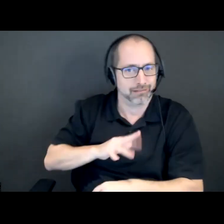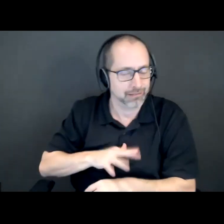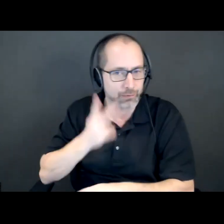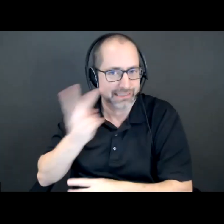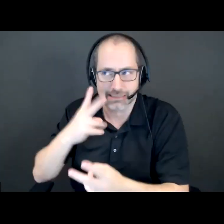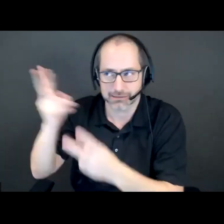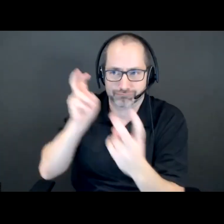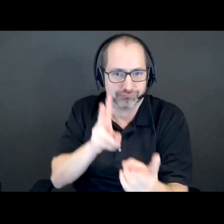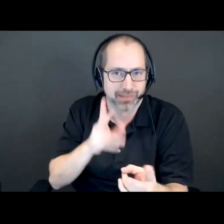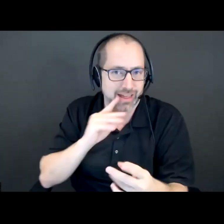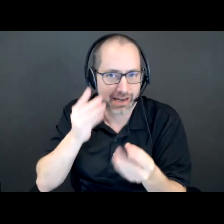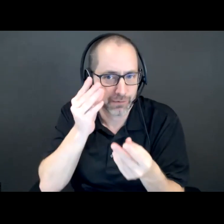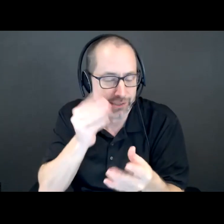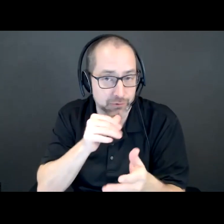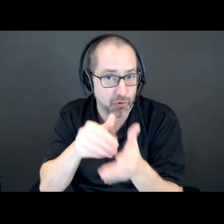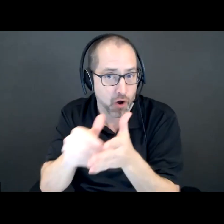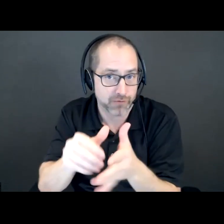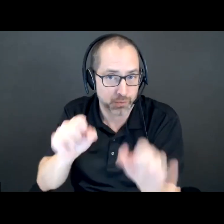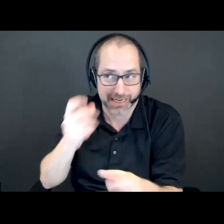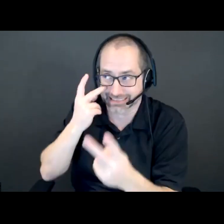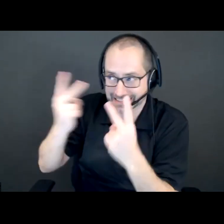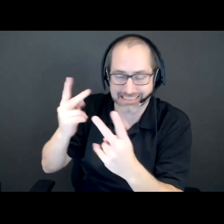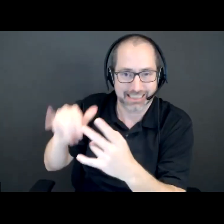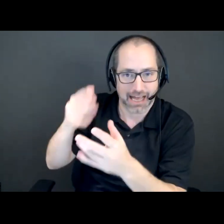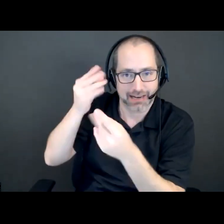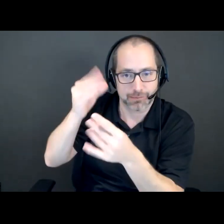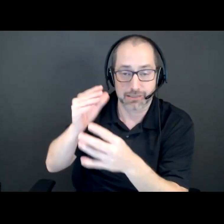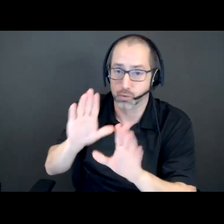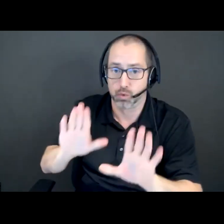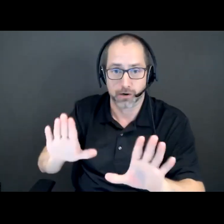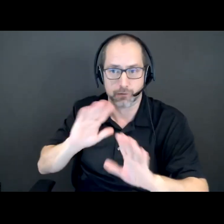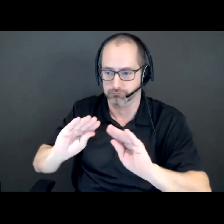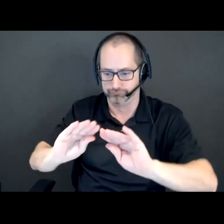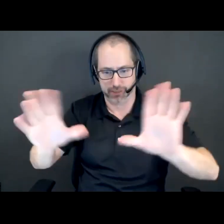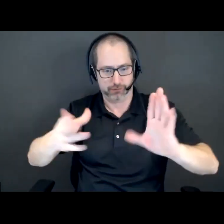something that we get to see so I am grateful for just how transparent you have been with us today.